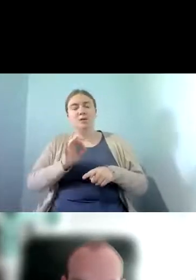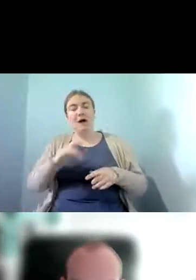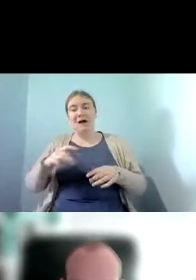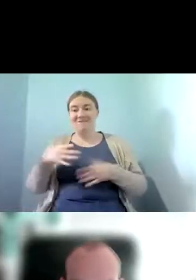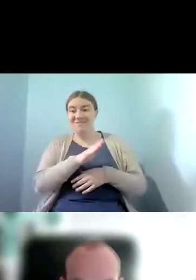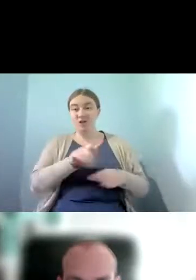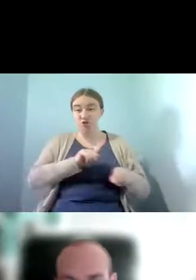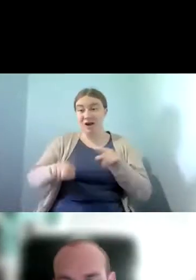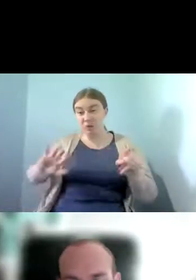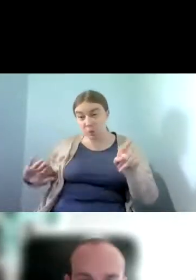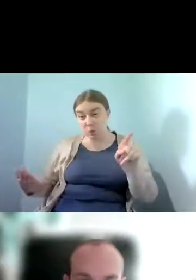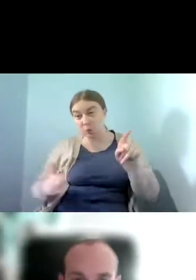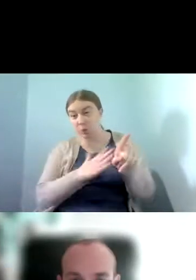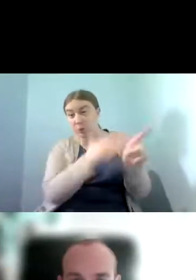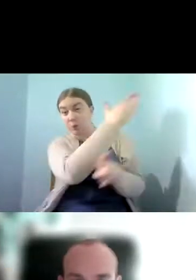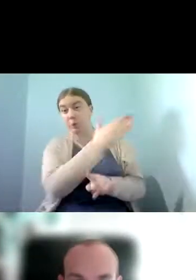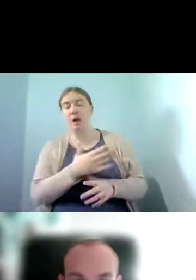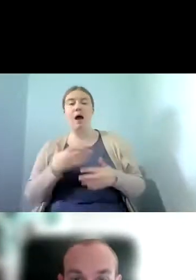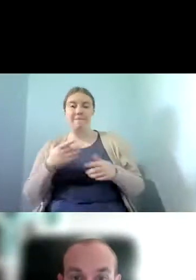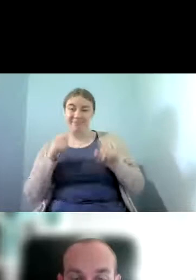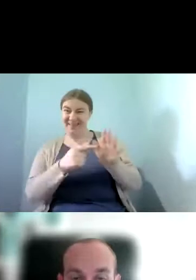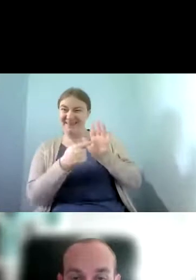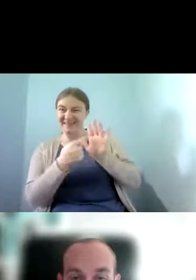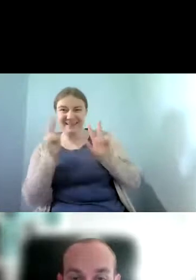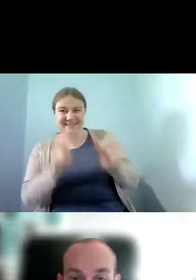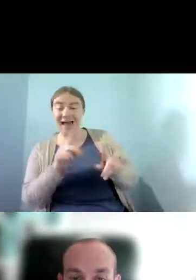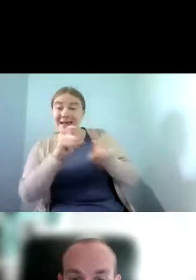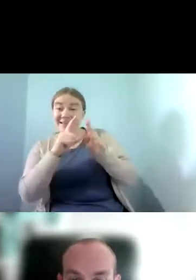which is what you can see in this photo here this is diglis before we've done our works